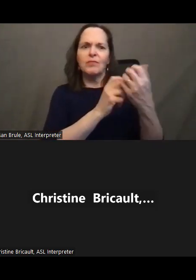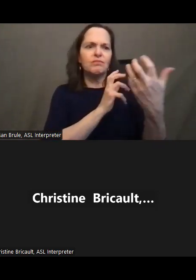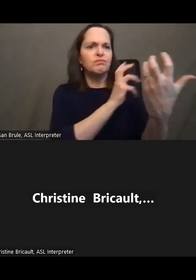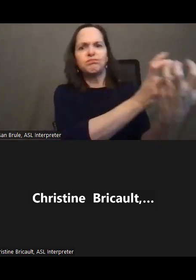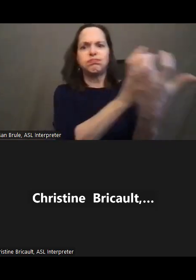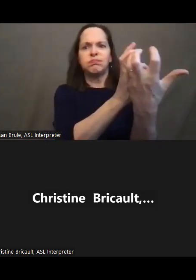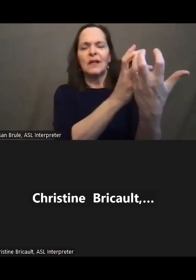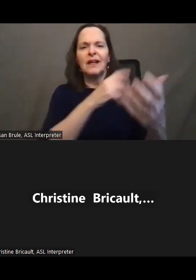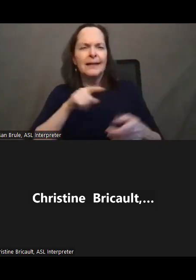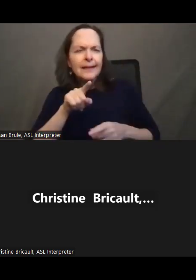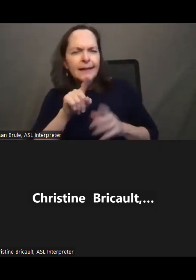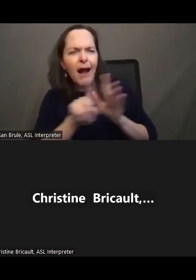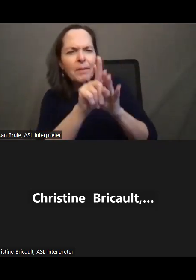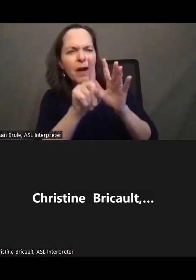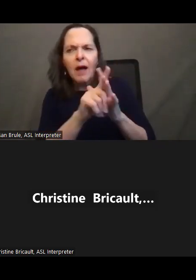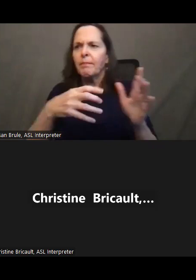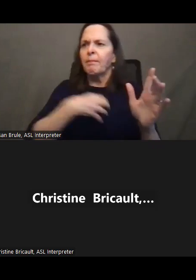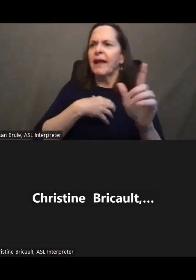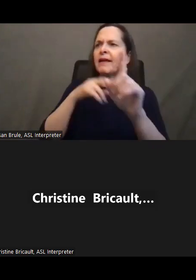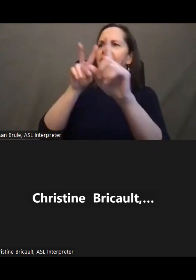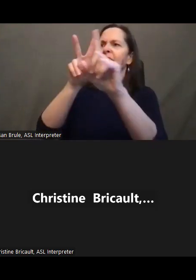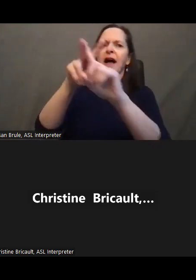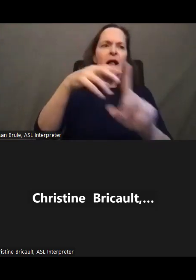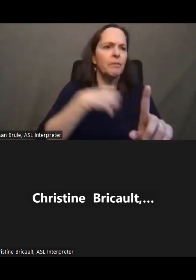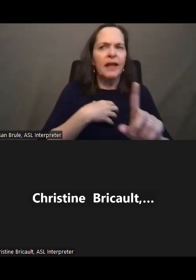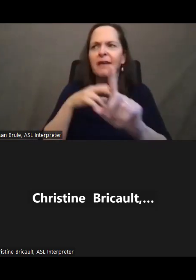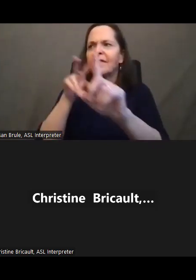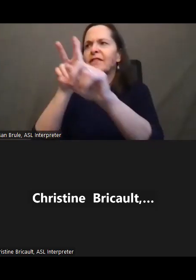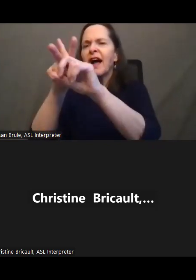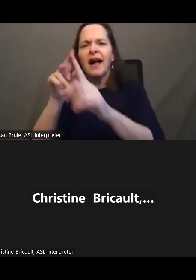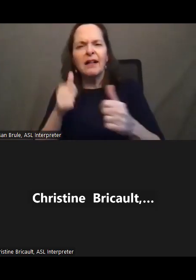And they were concerned that the way that the